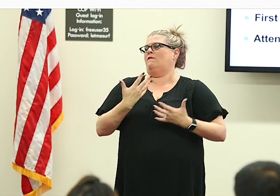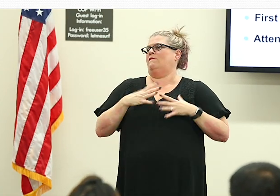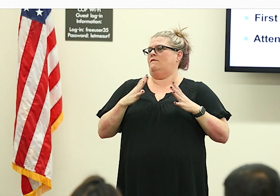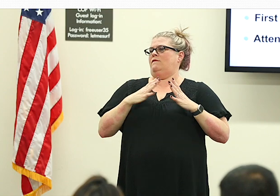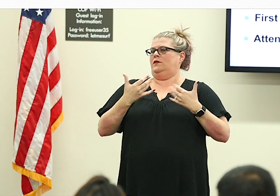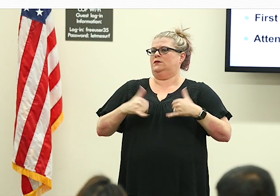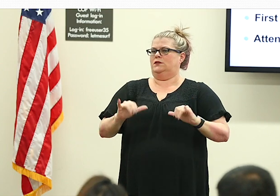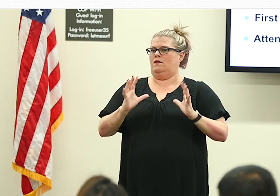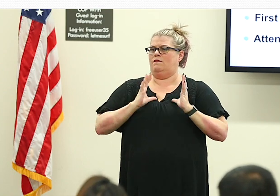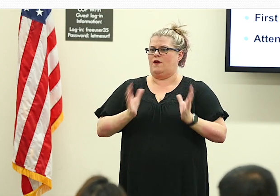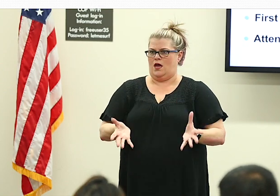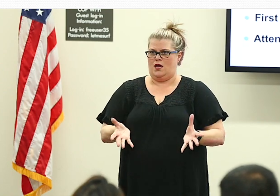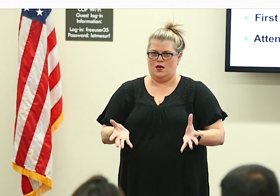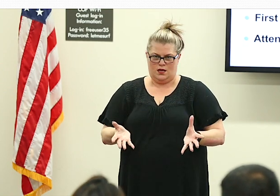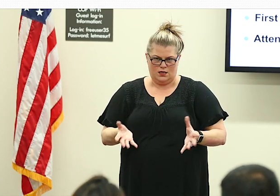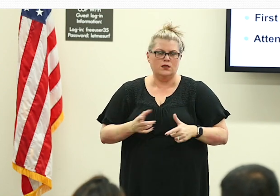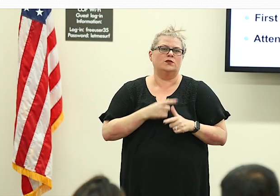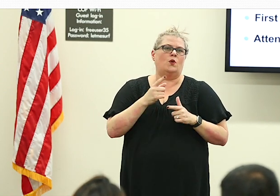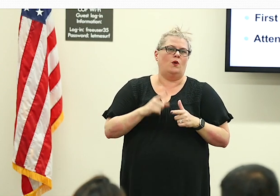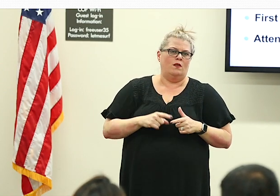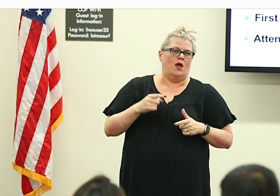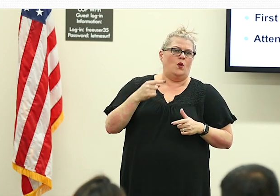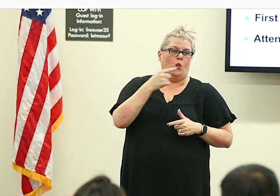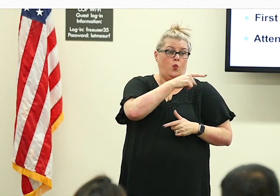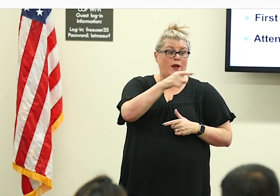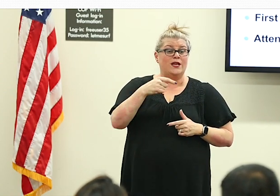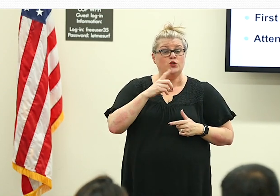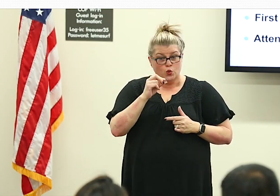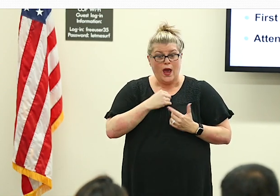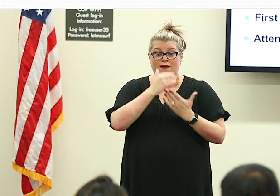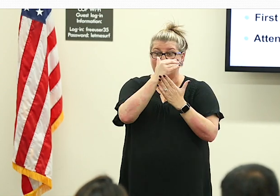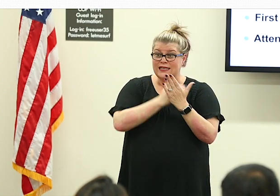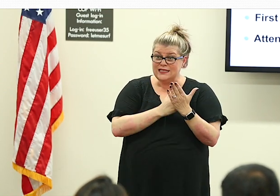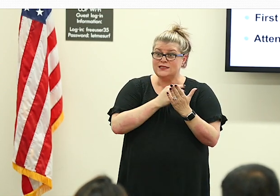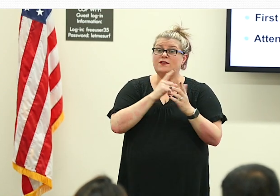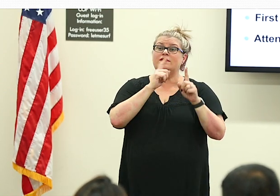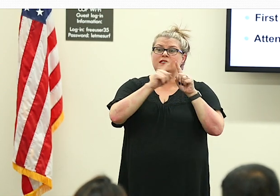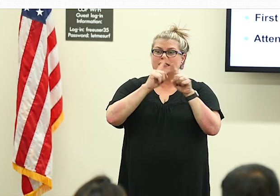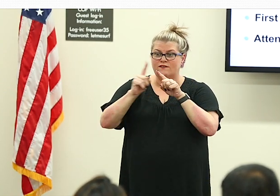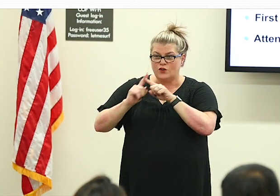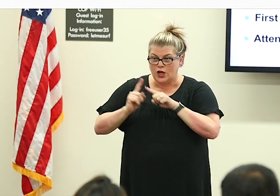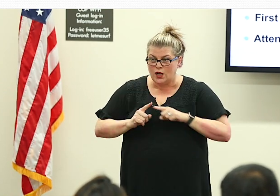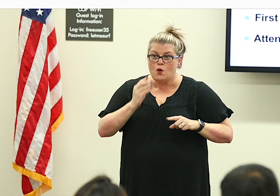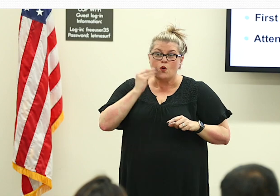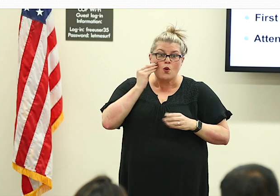first time home buyer class providers. They do have to be HUD certified.